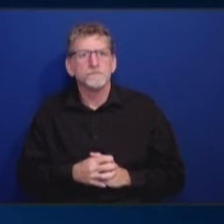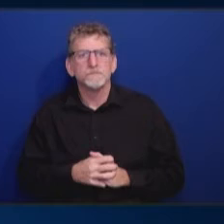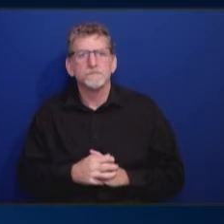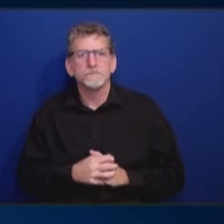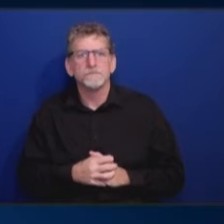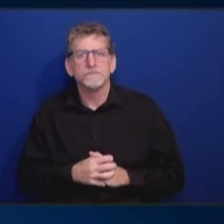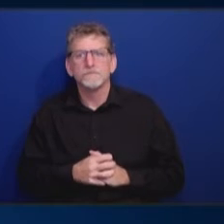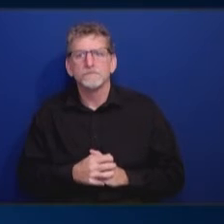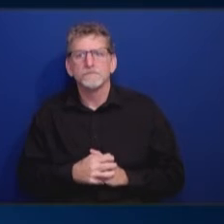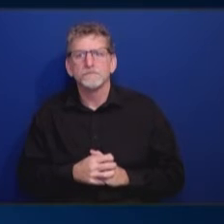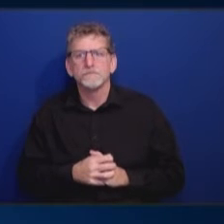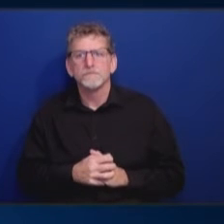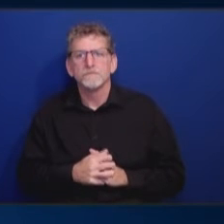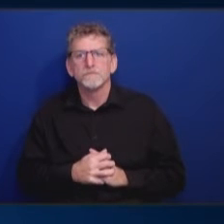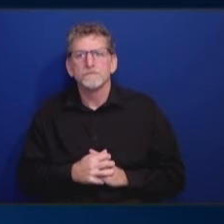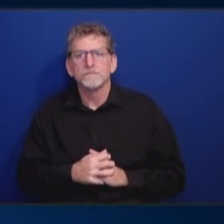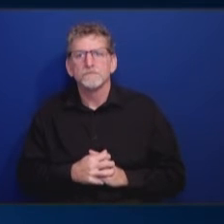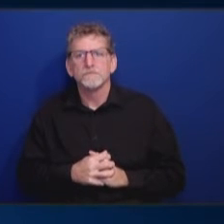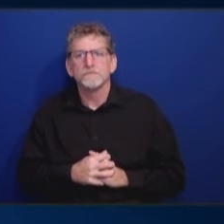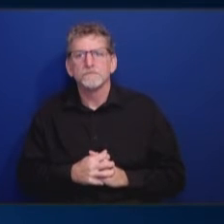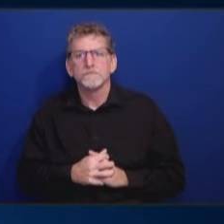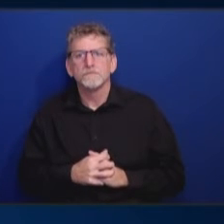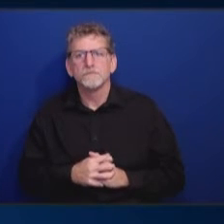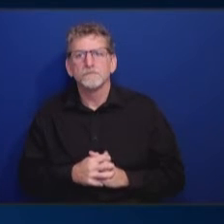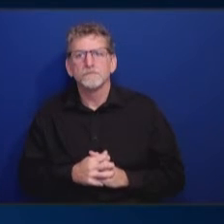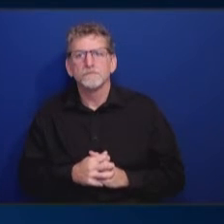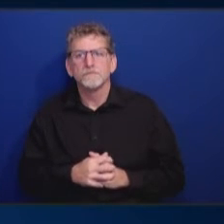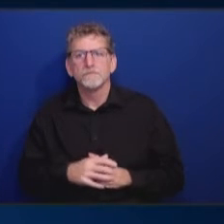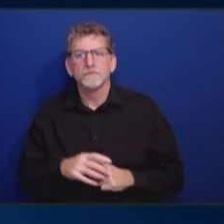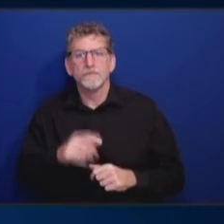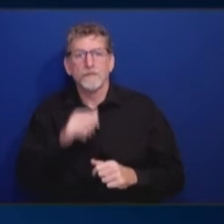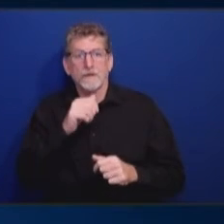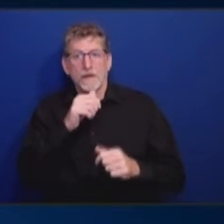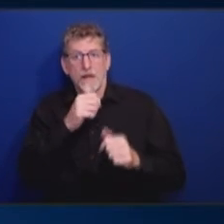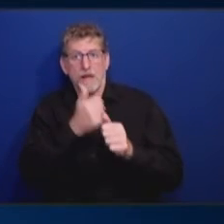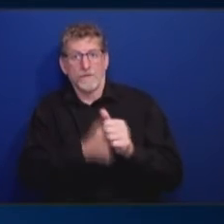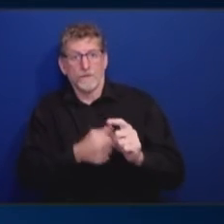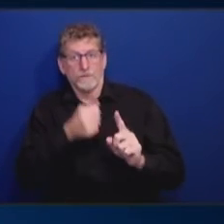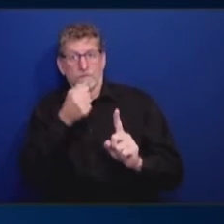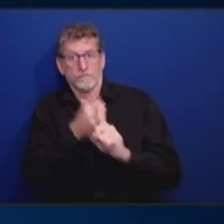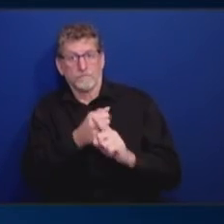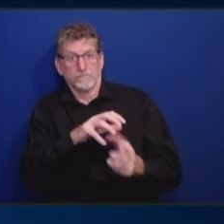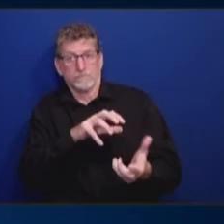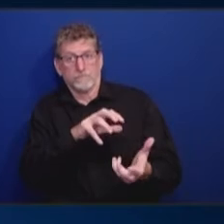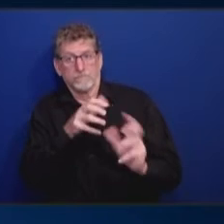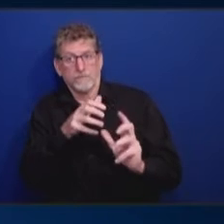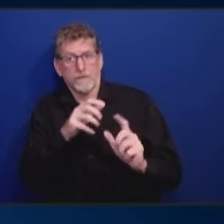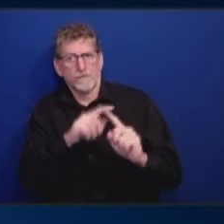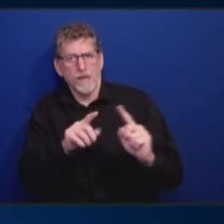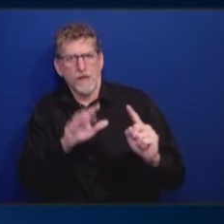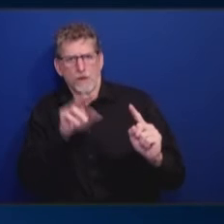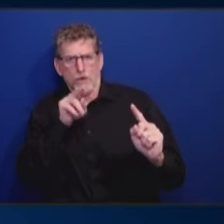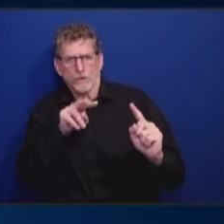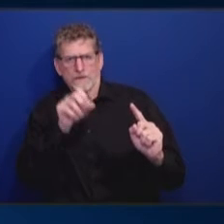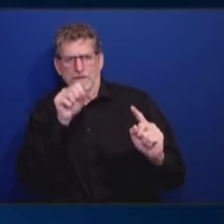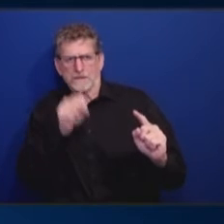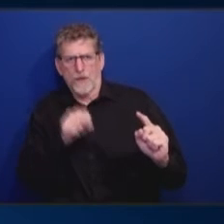event can occur everywhere, but certainly, you know, we have the gulf being hit by the hurricanes, the west by the wildfires, droughts,